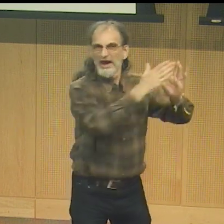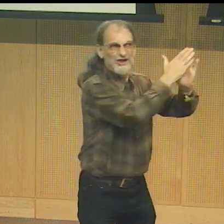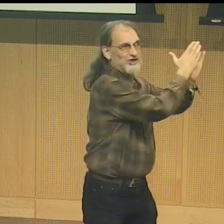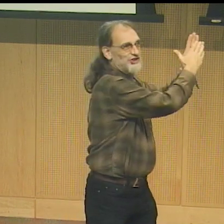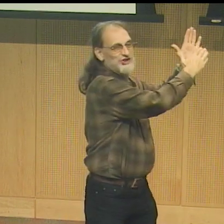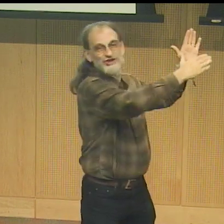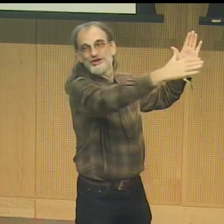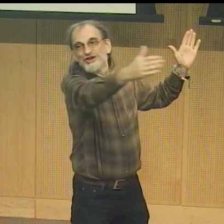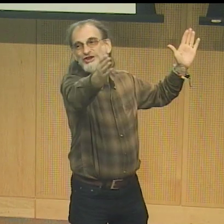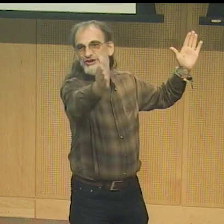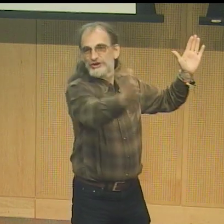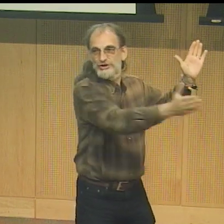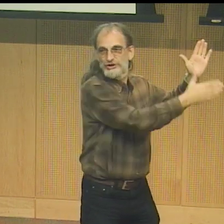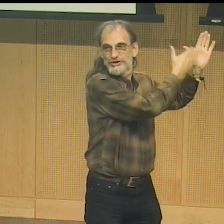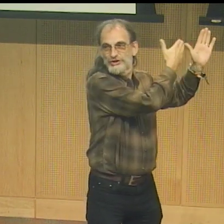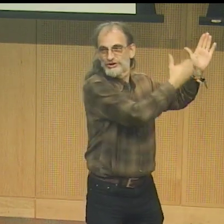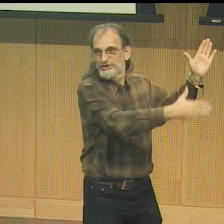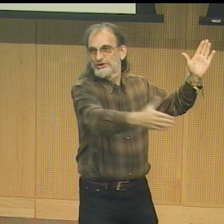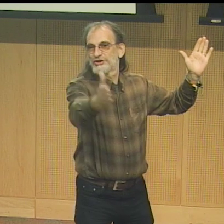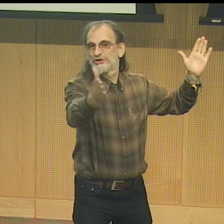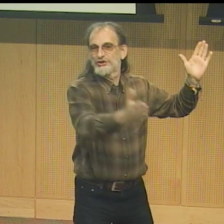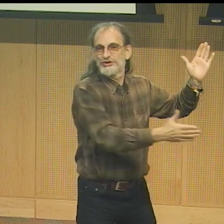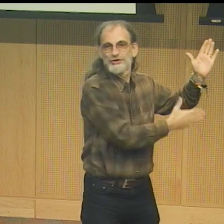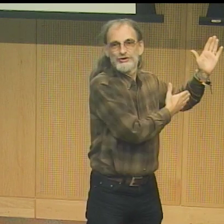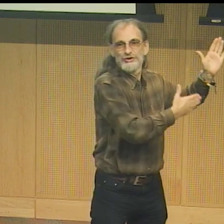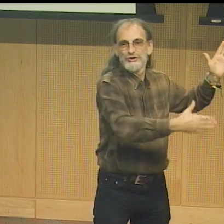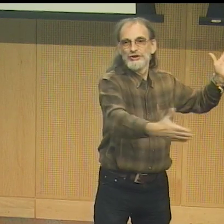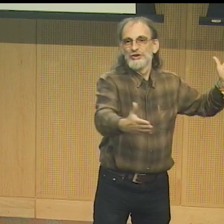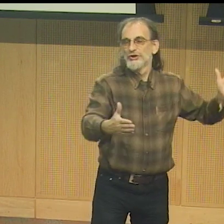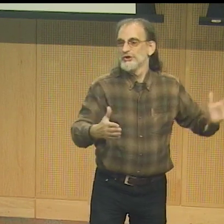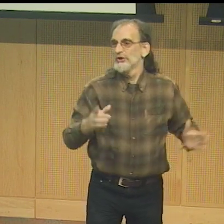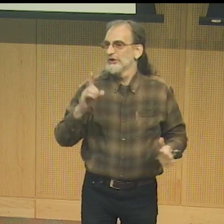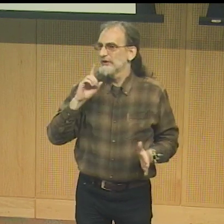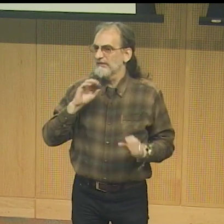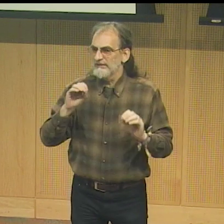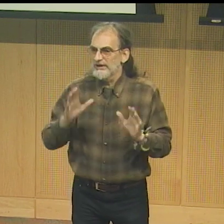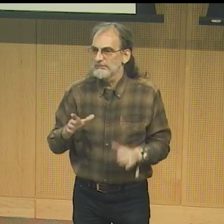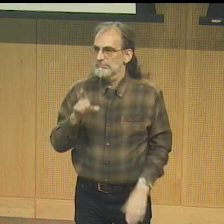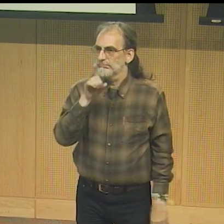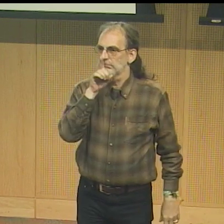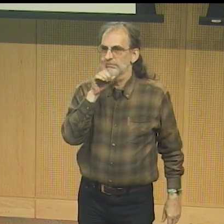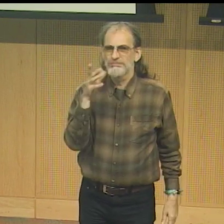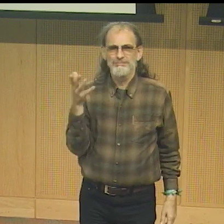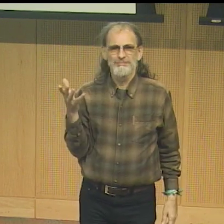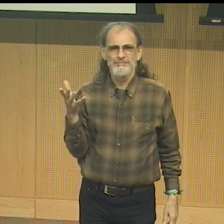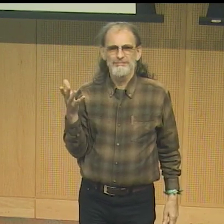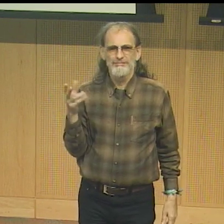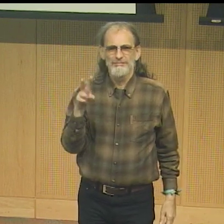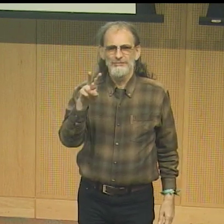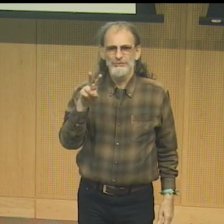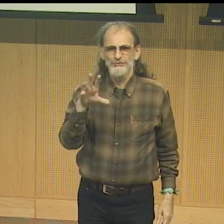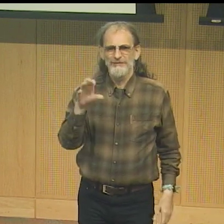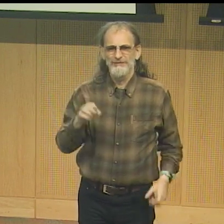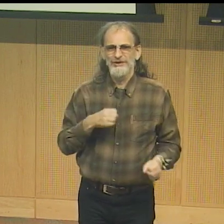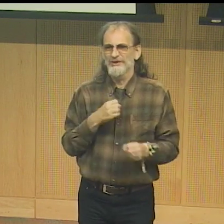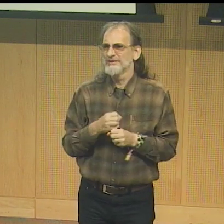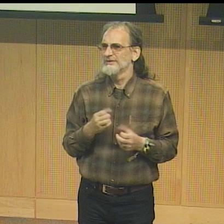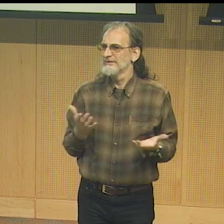of the volumes of information that are within Deaf educators. 250 years and nothing has been produced?